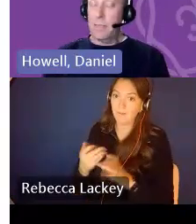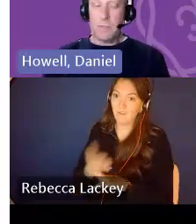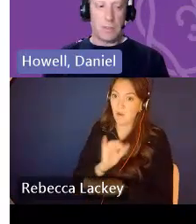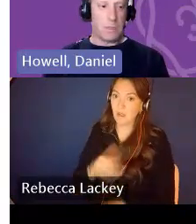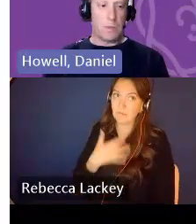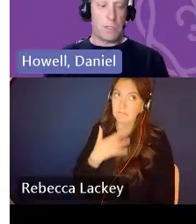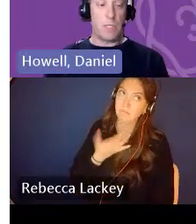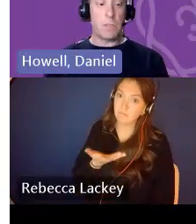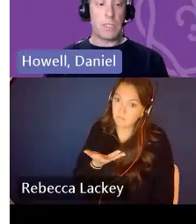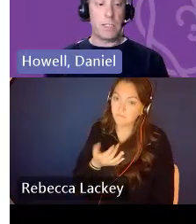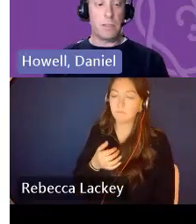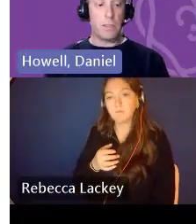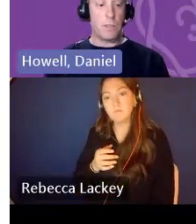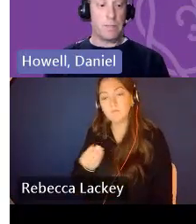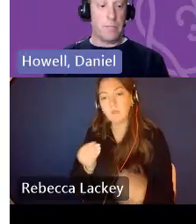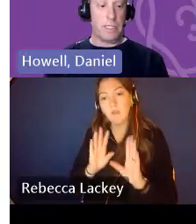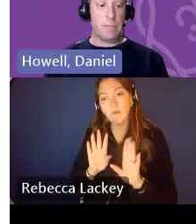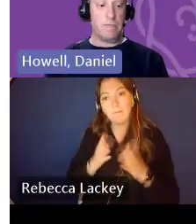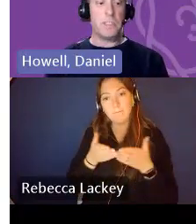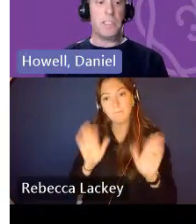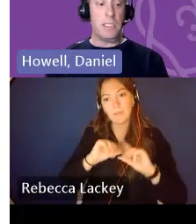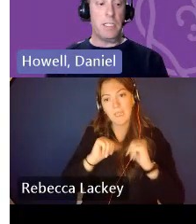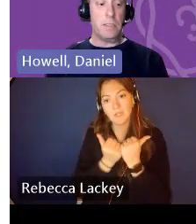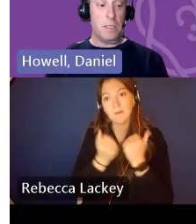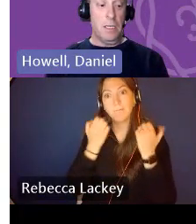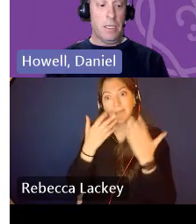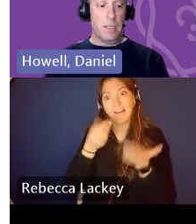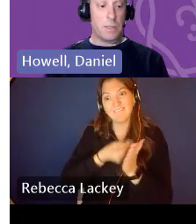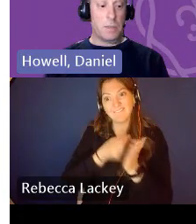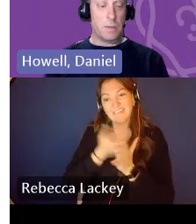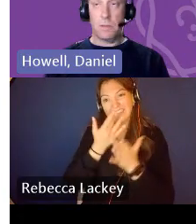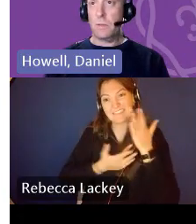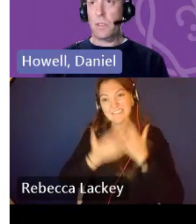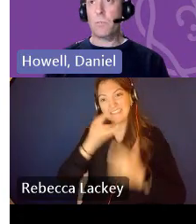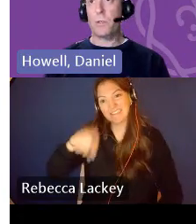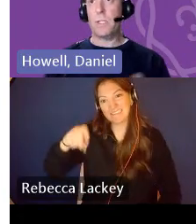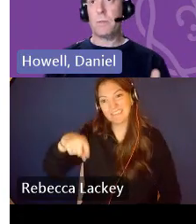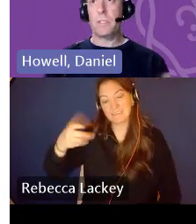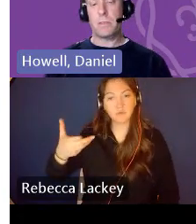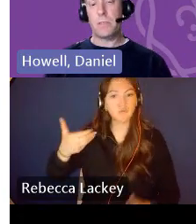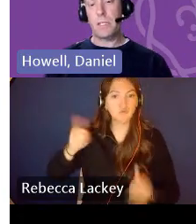Um certainly with any public agency we have many funding needs and we try to program things